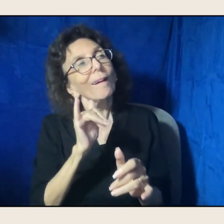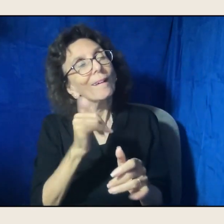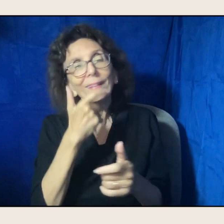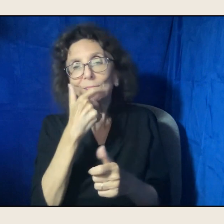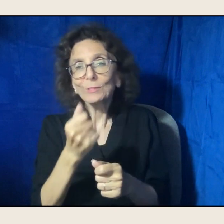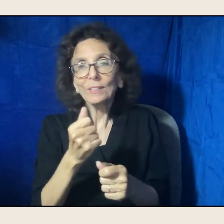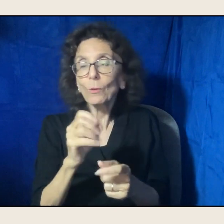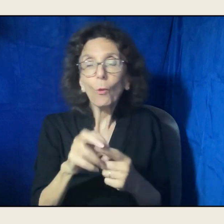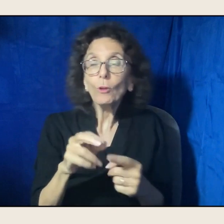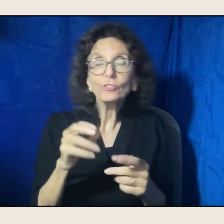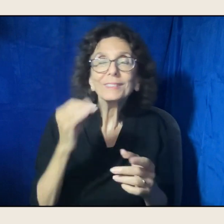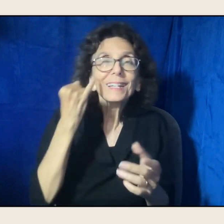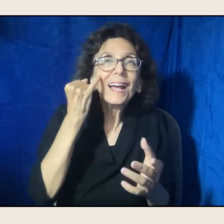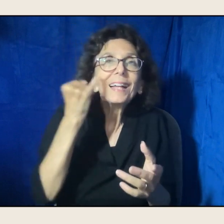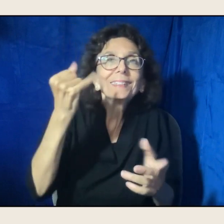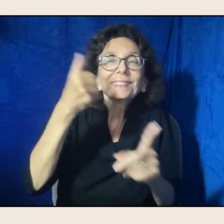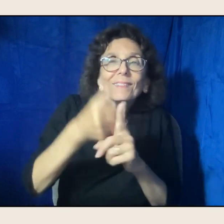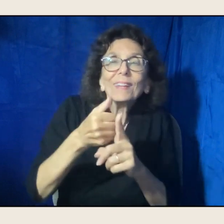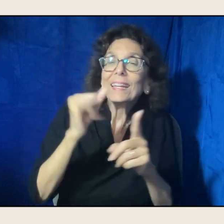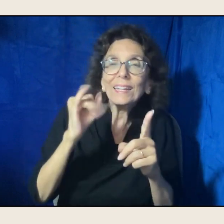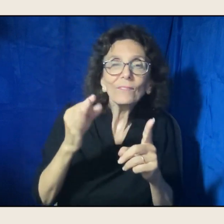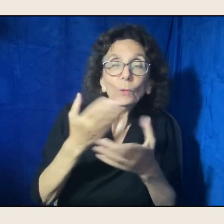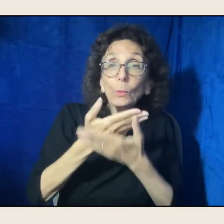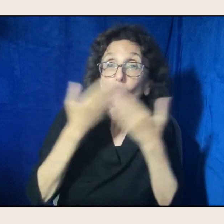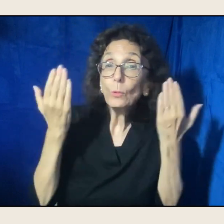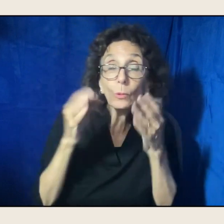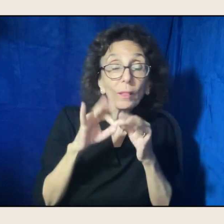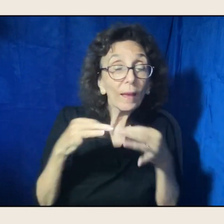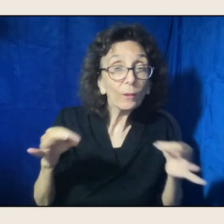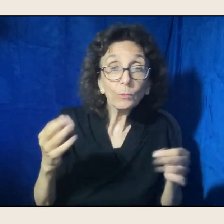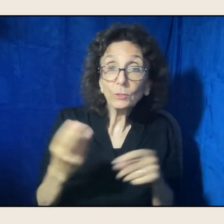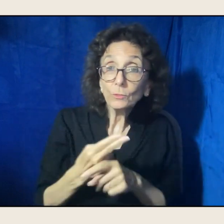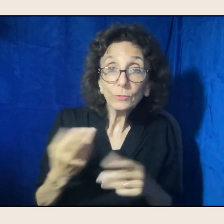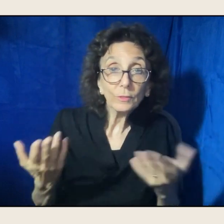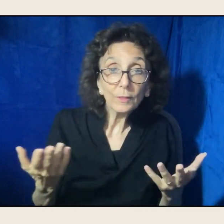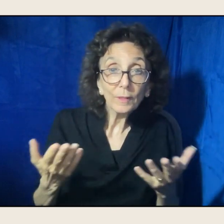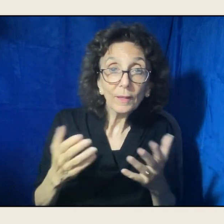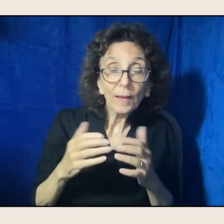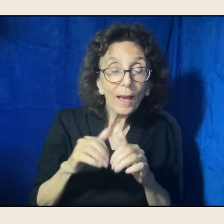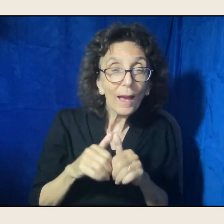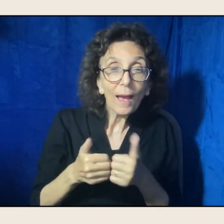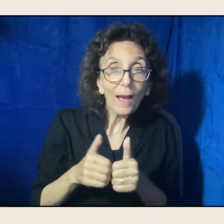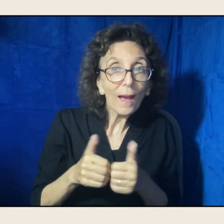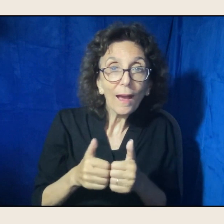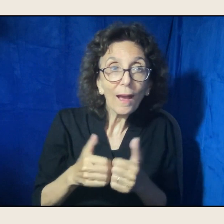When we are without language, how do we address these issues?